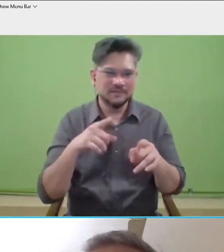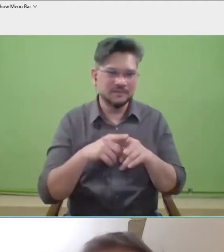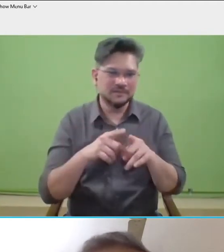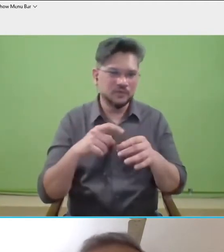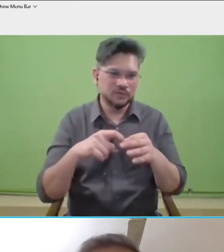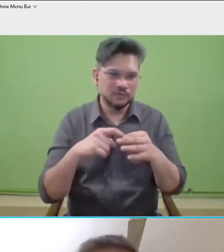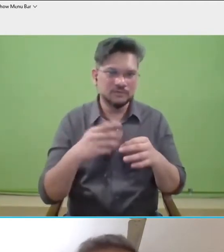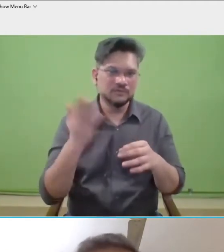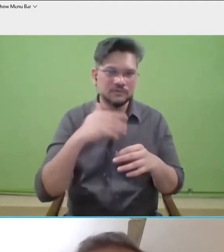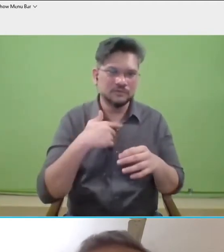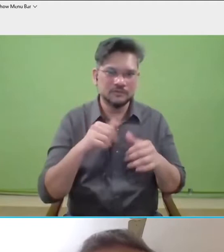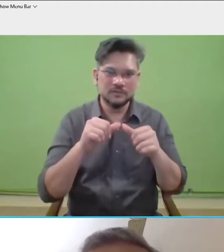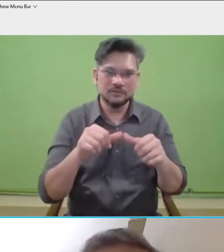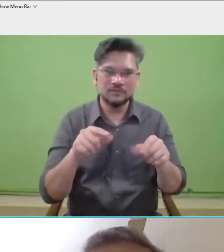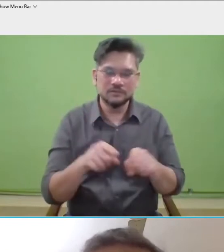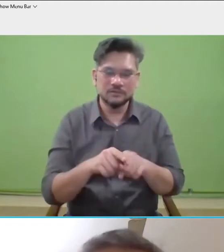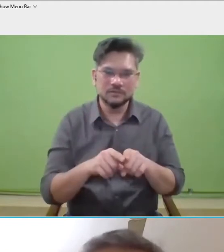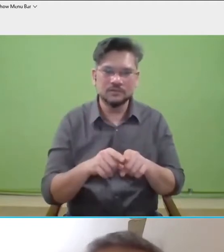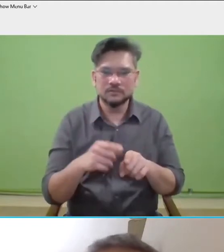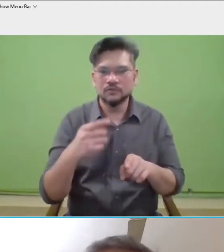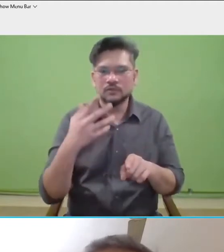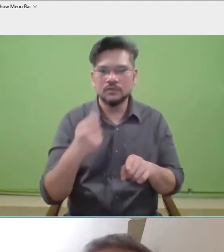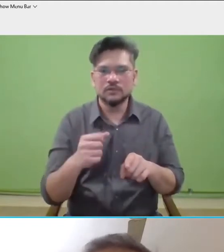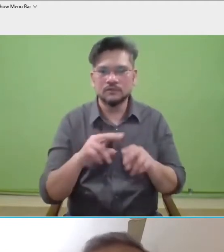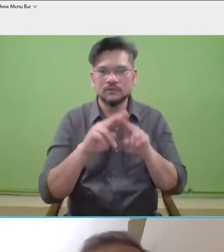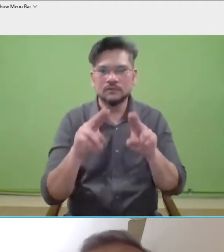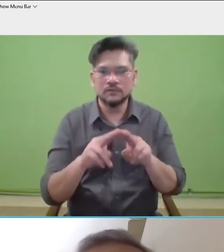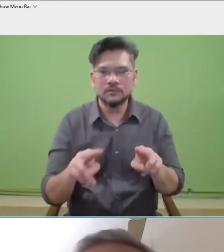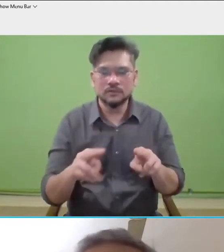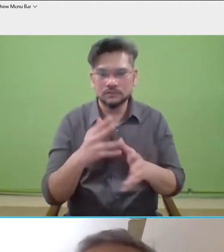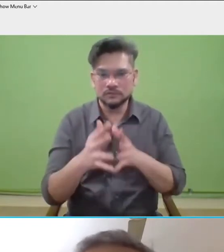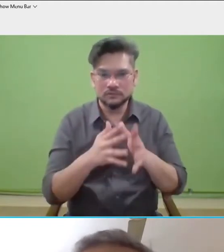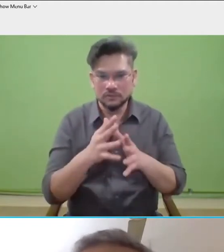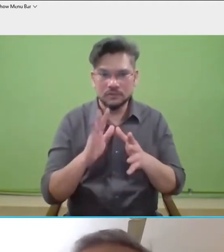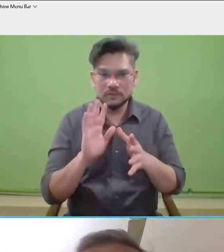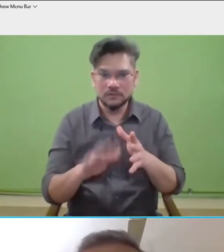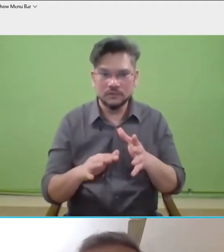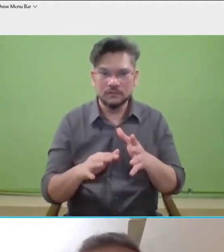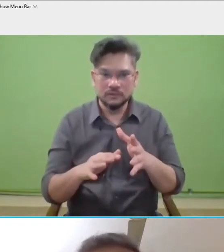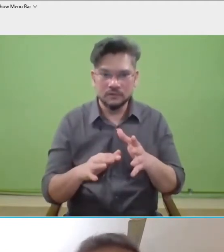is something called international sign language which is usually employed during international